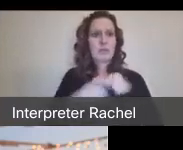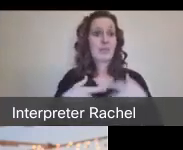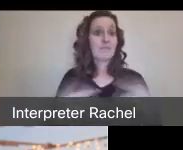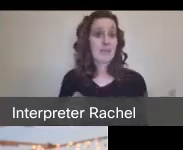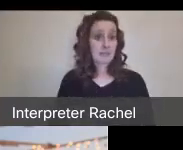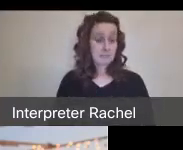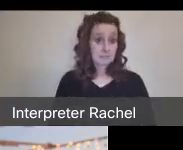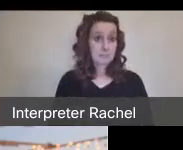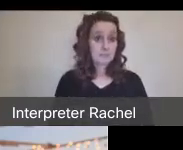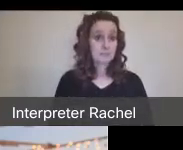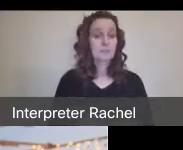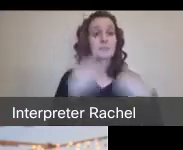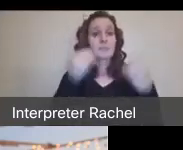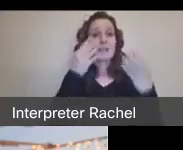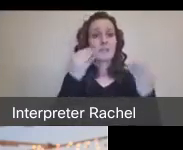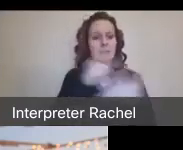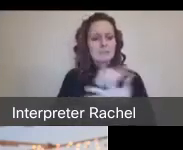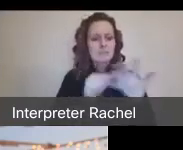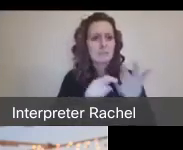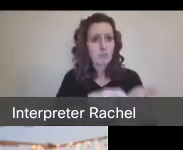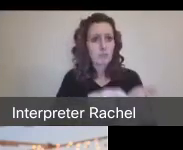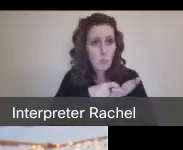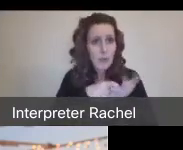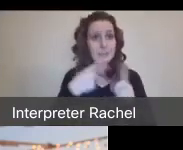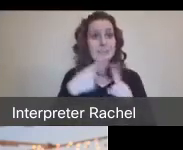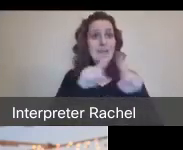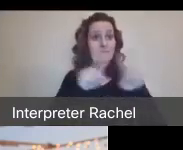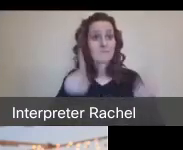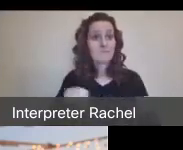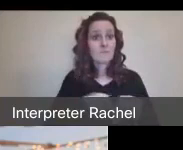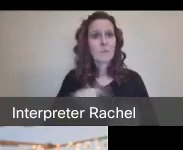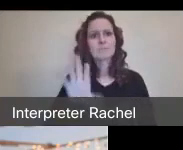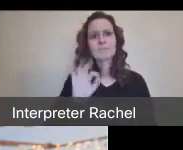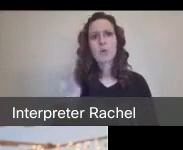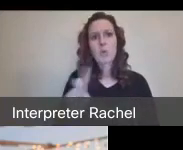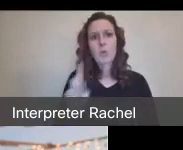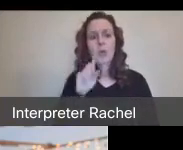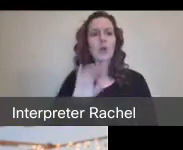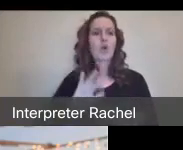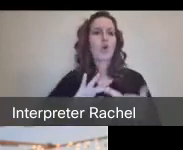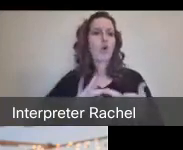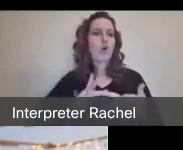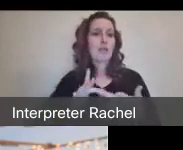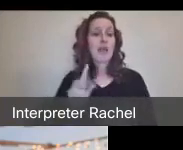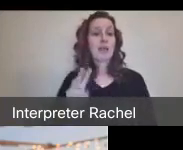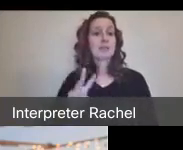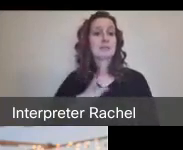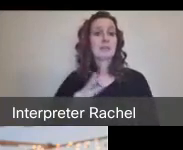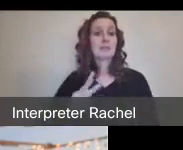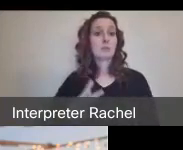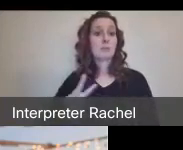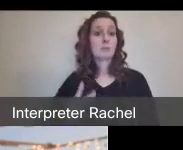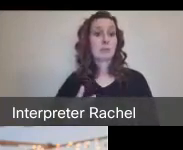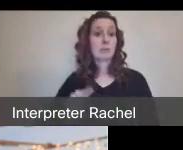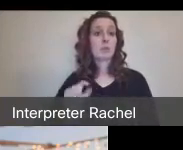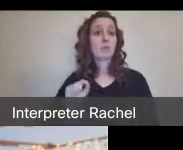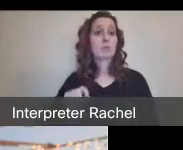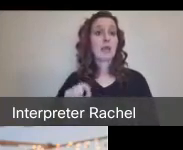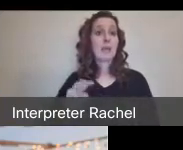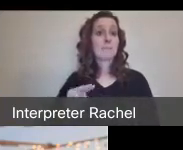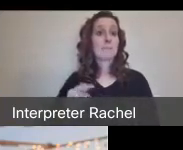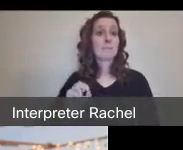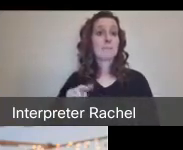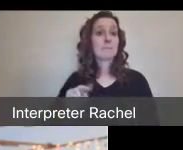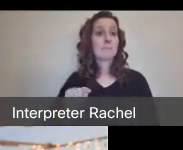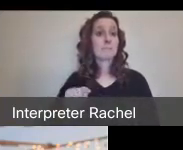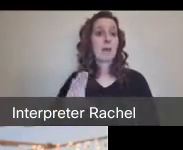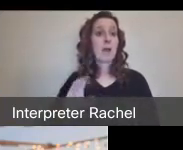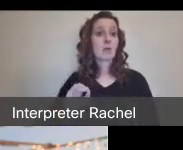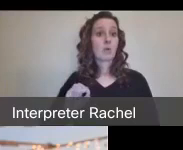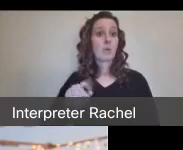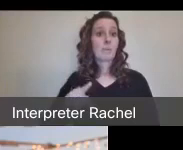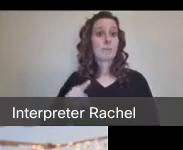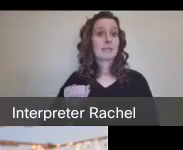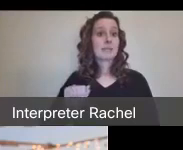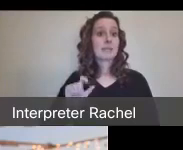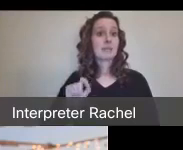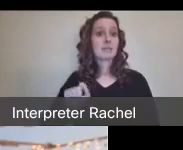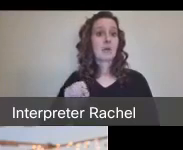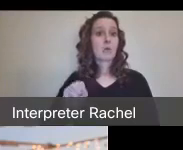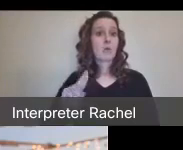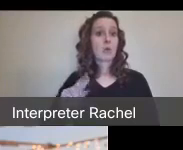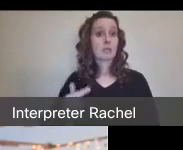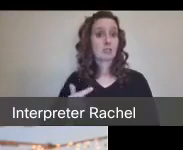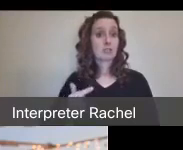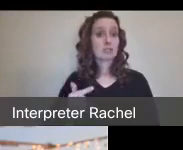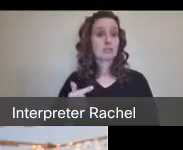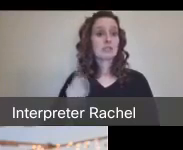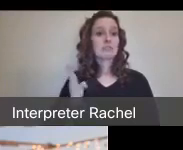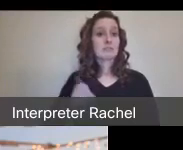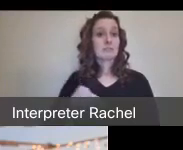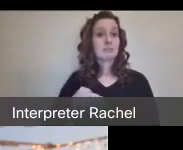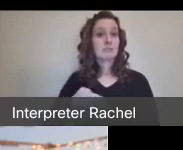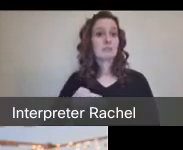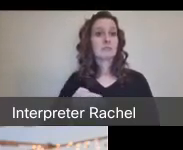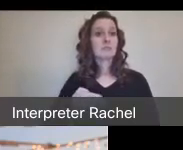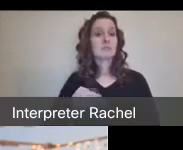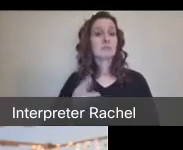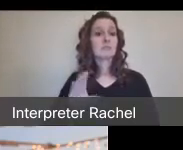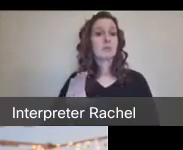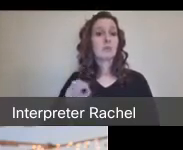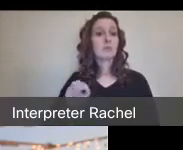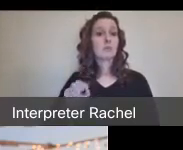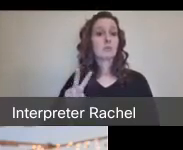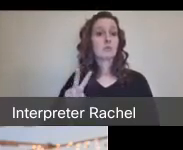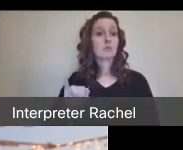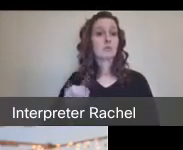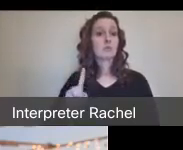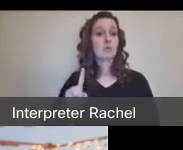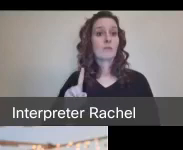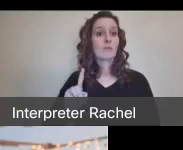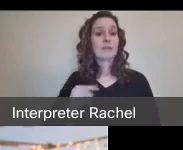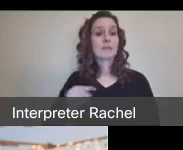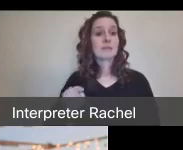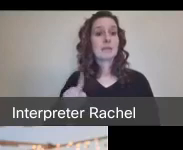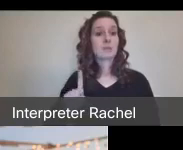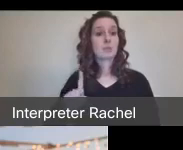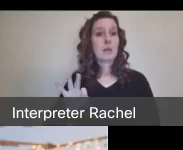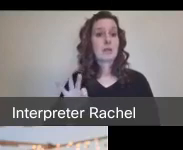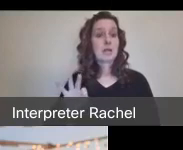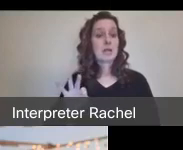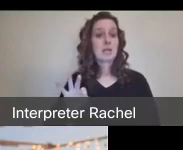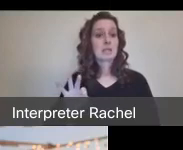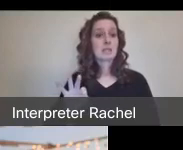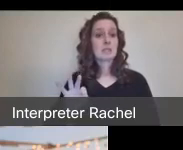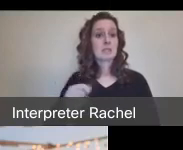these requirements and the form can be found on our website at www.montcopa.org/COVID-19guidance